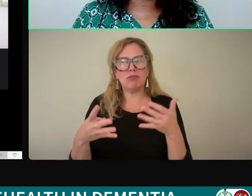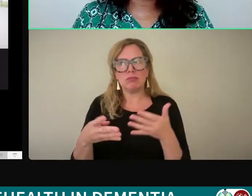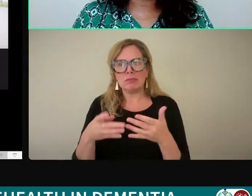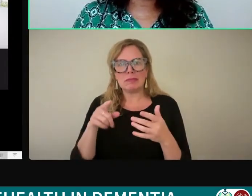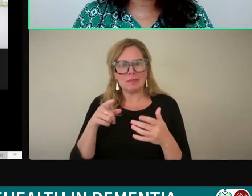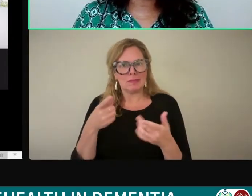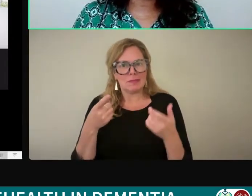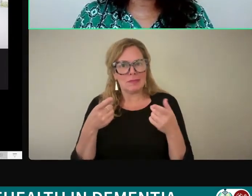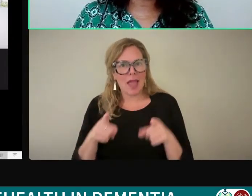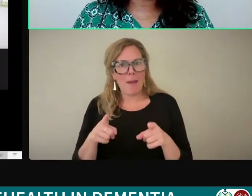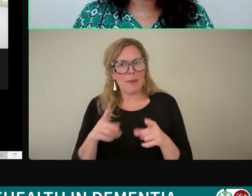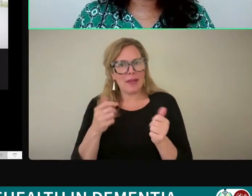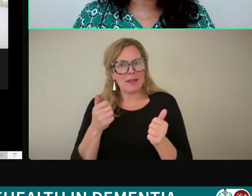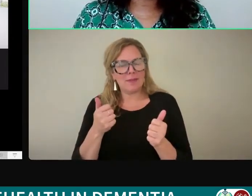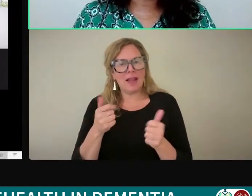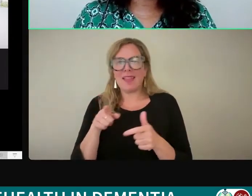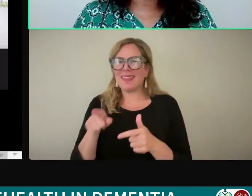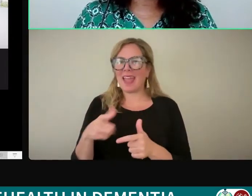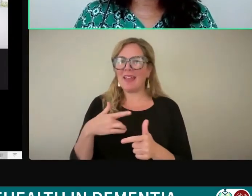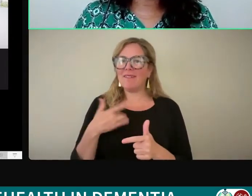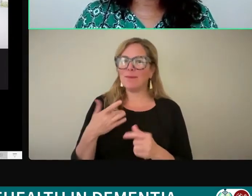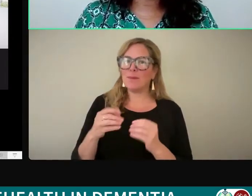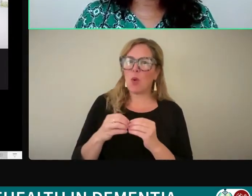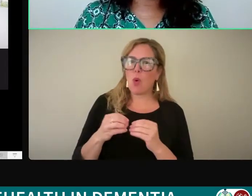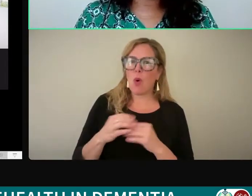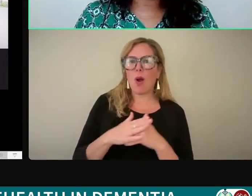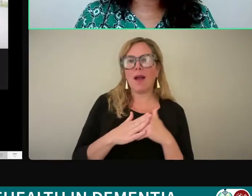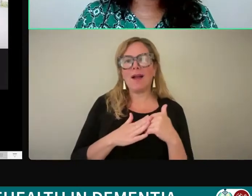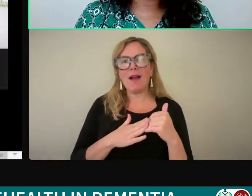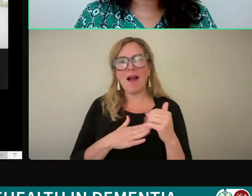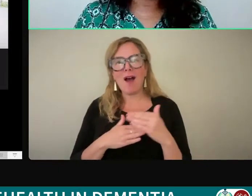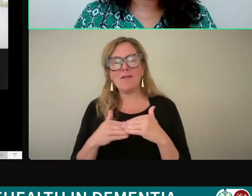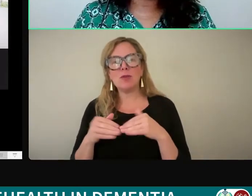They are more comfortable, they're more relaxed and you're getting to really see what they're